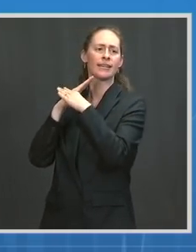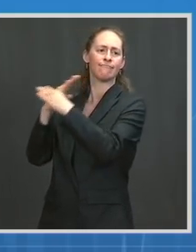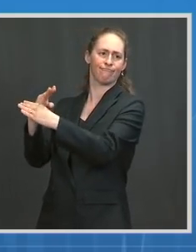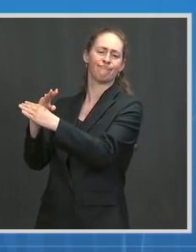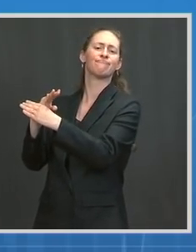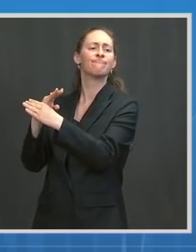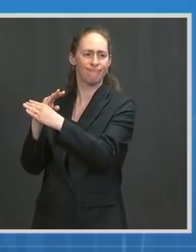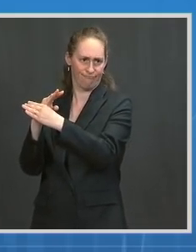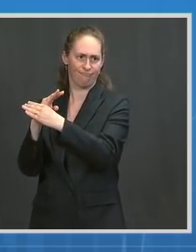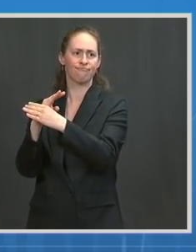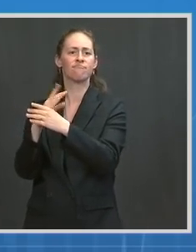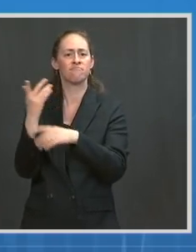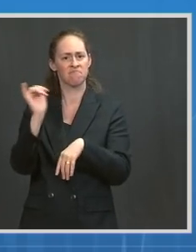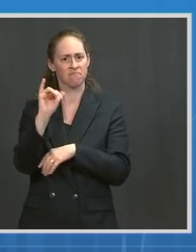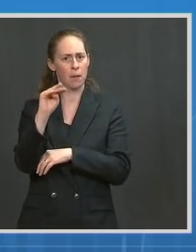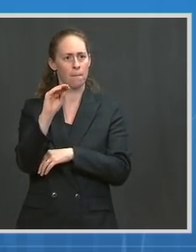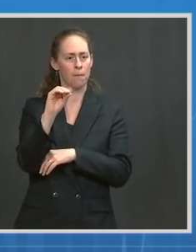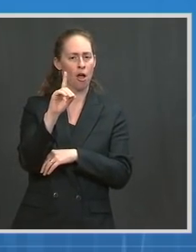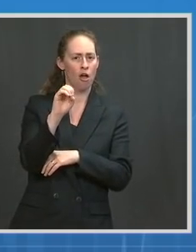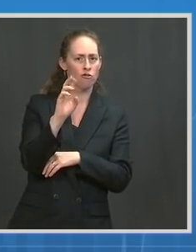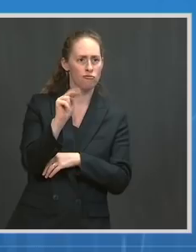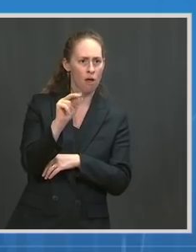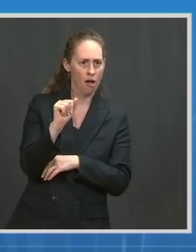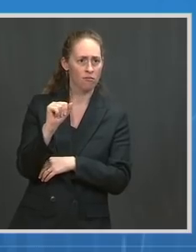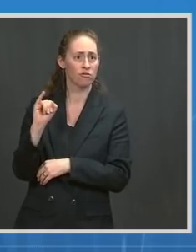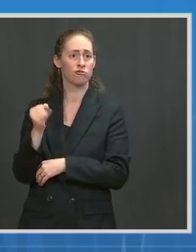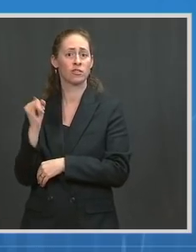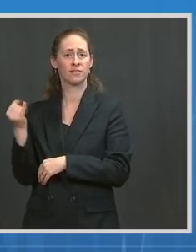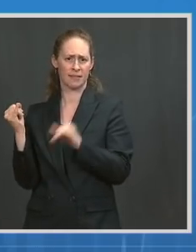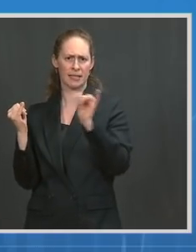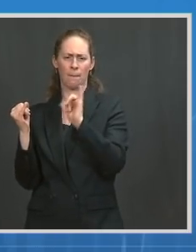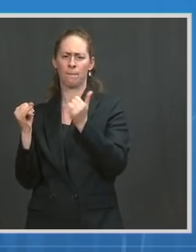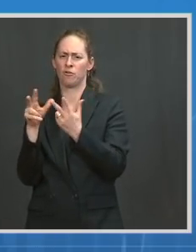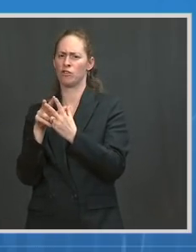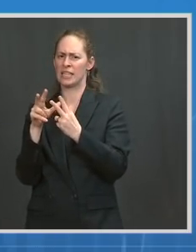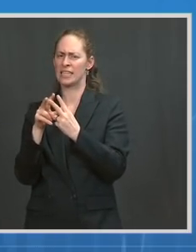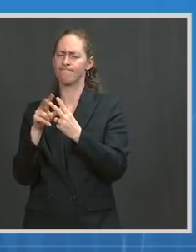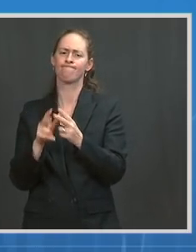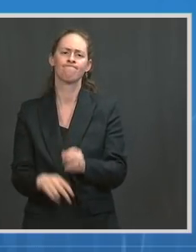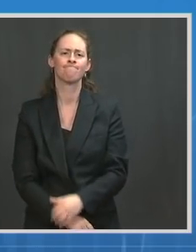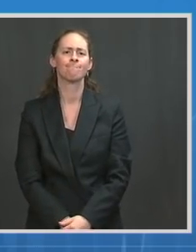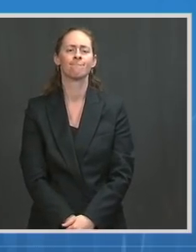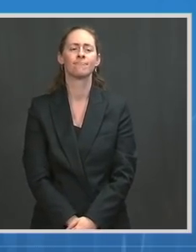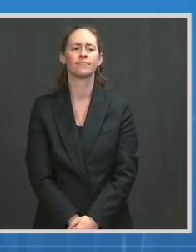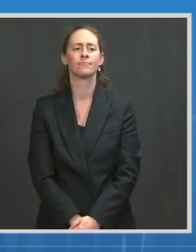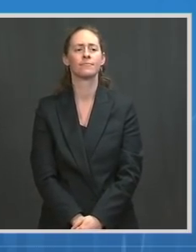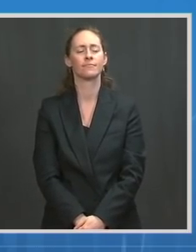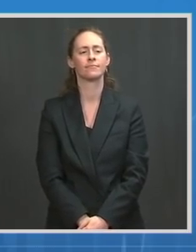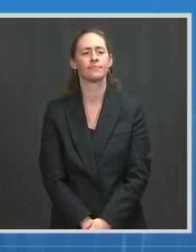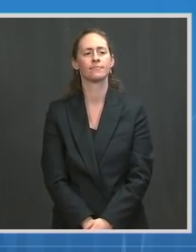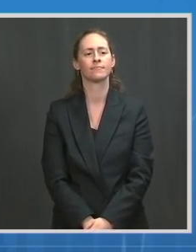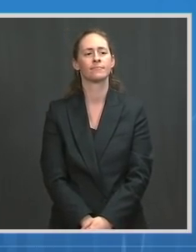Johnson vaccines are also effective against circulating variants. Finally, we know that in the rare event